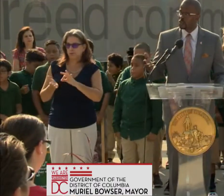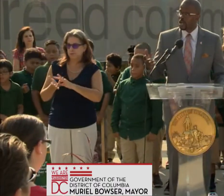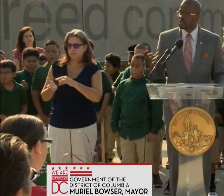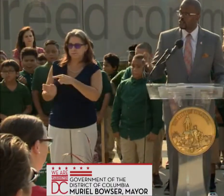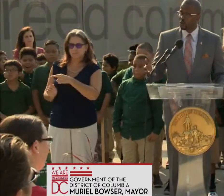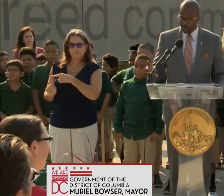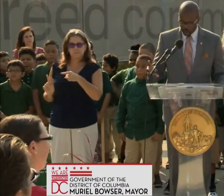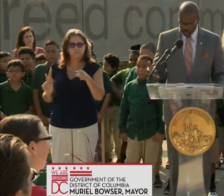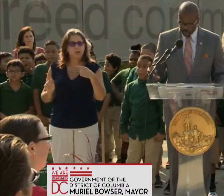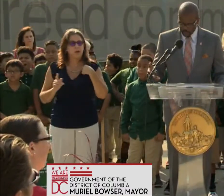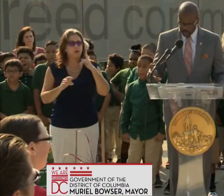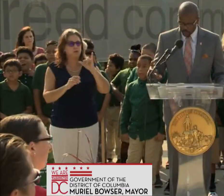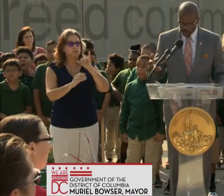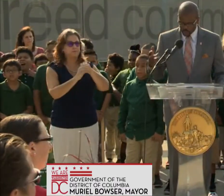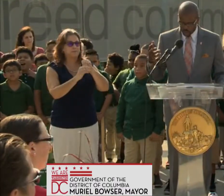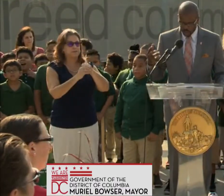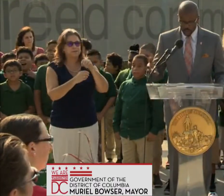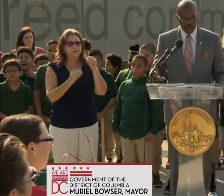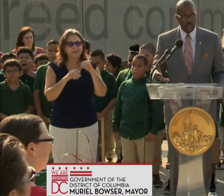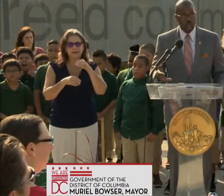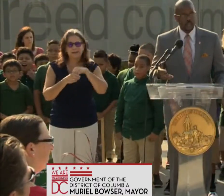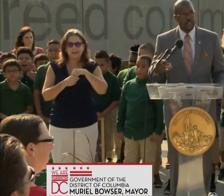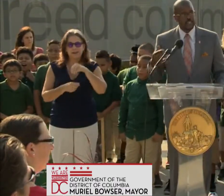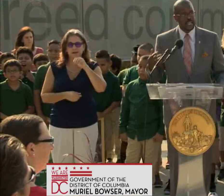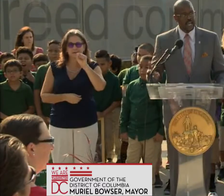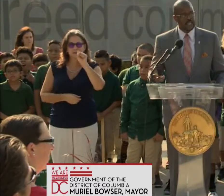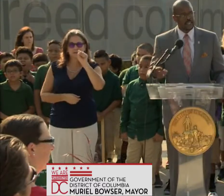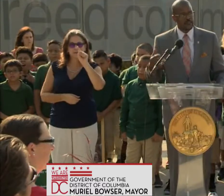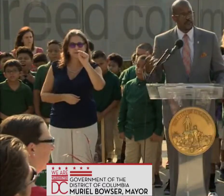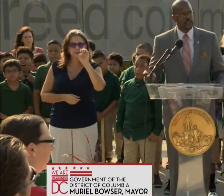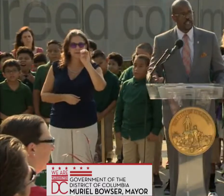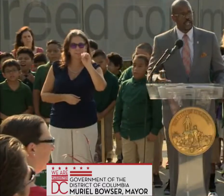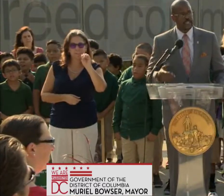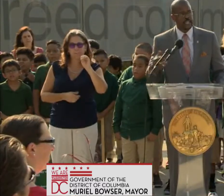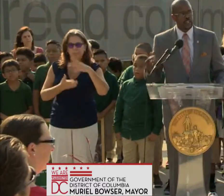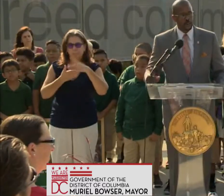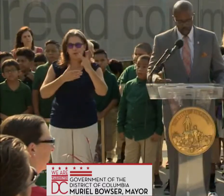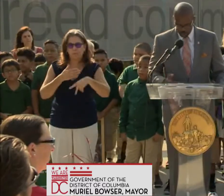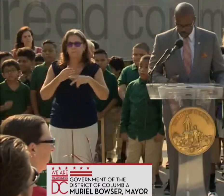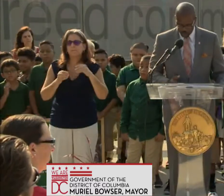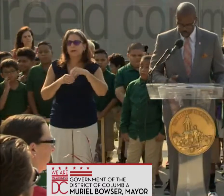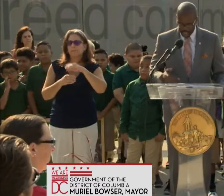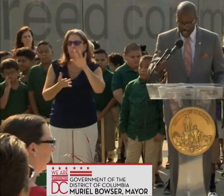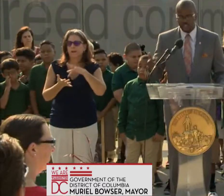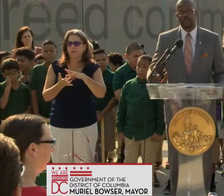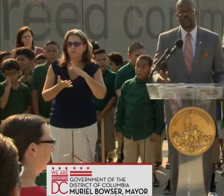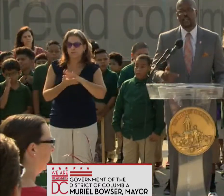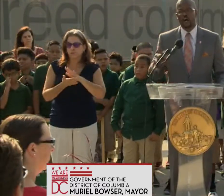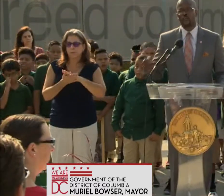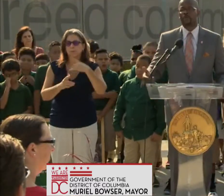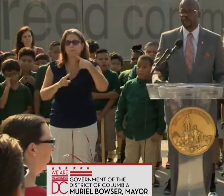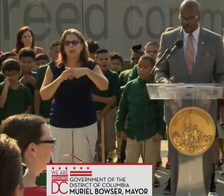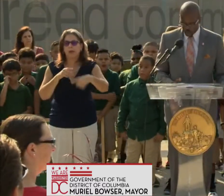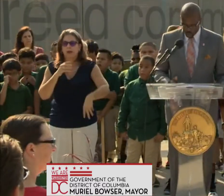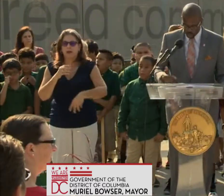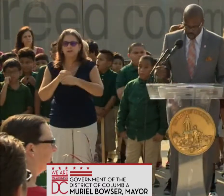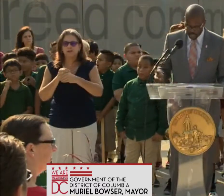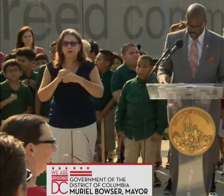extracurricular activities we're also focusing on science computer science in our middle schools algebra and all of our middle schools were excited about